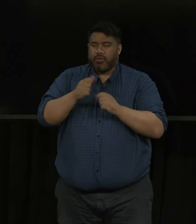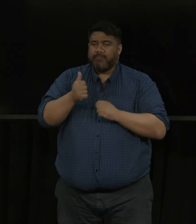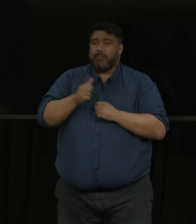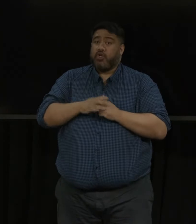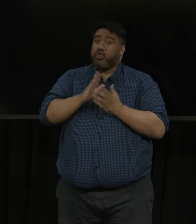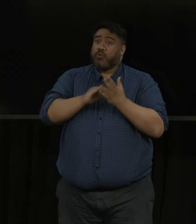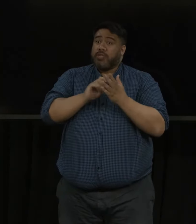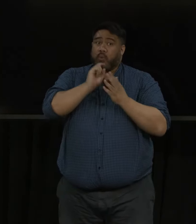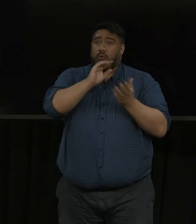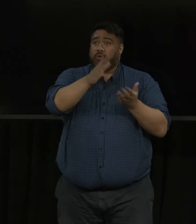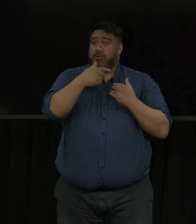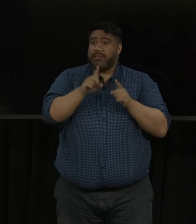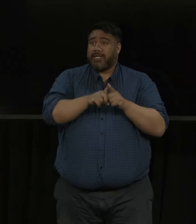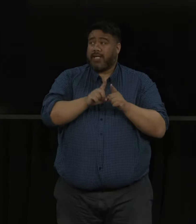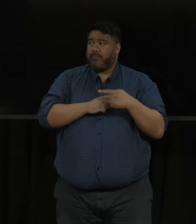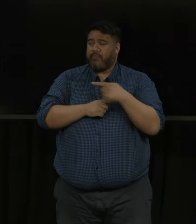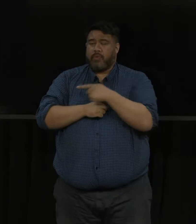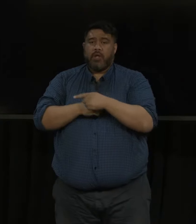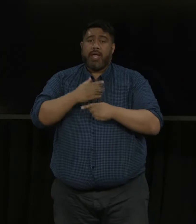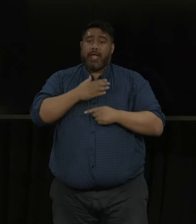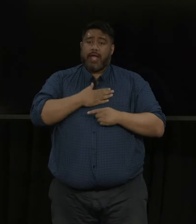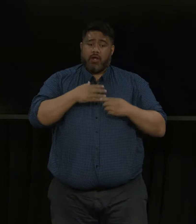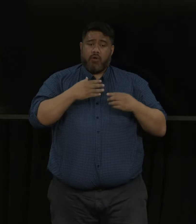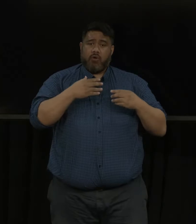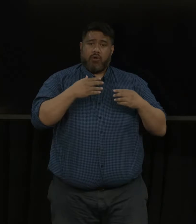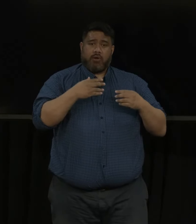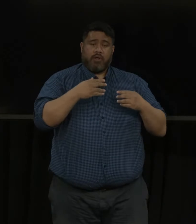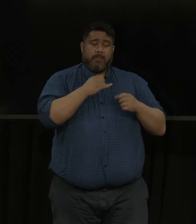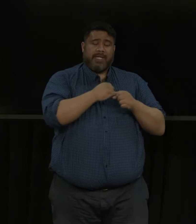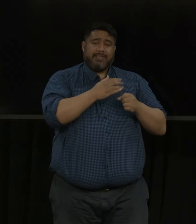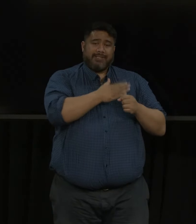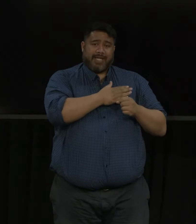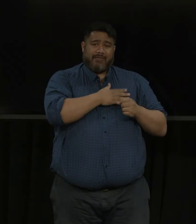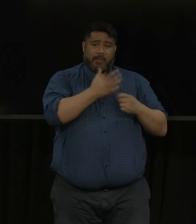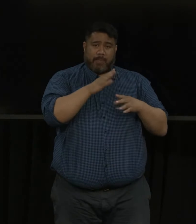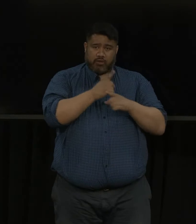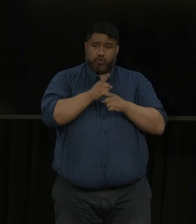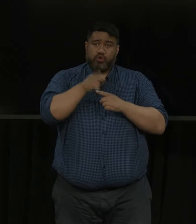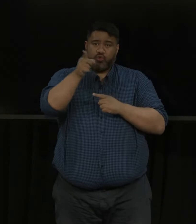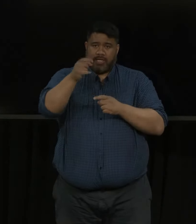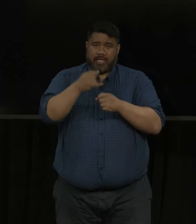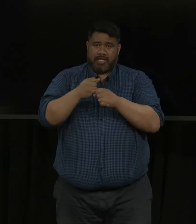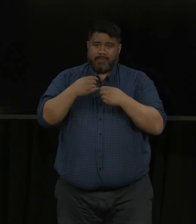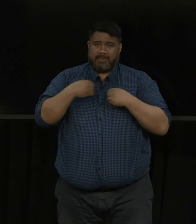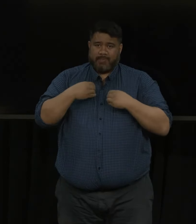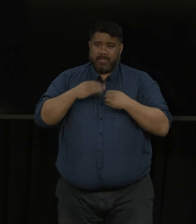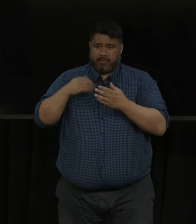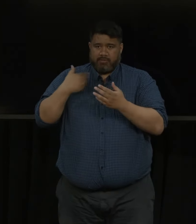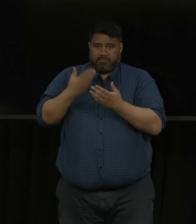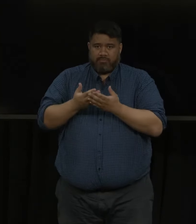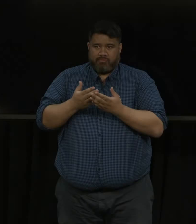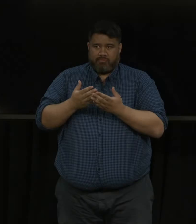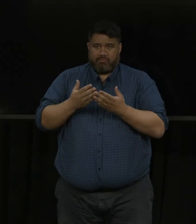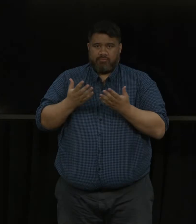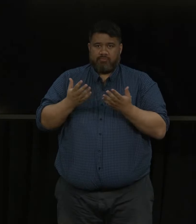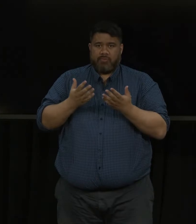Is a talk of a COVID wonder drug and is New Zealand